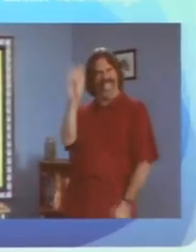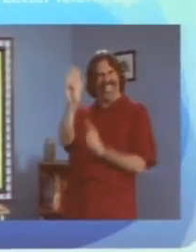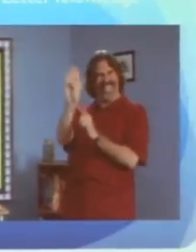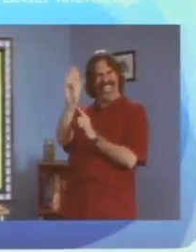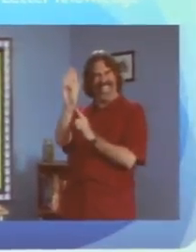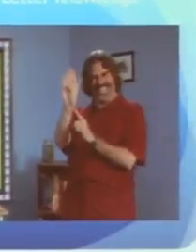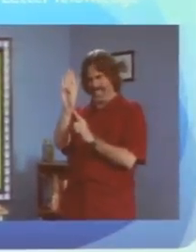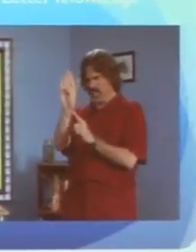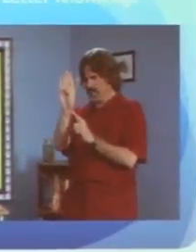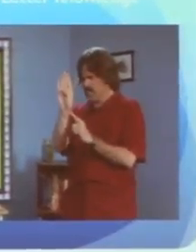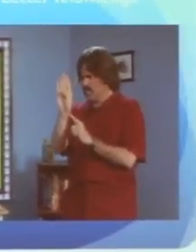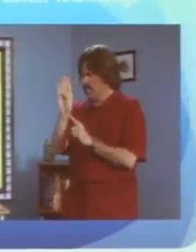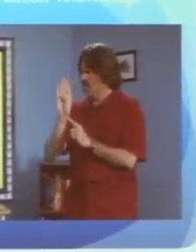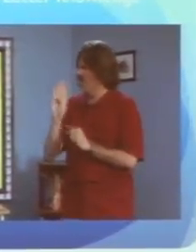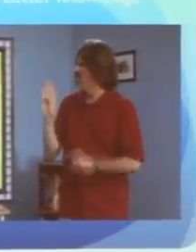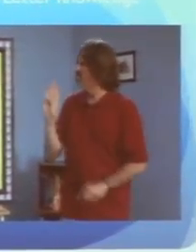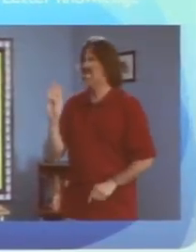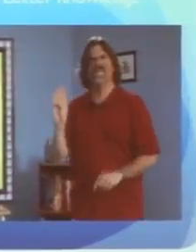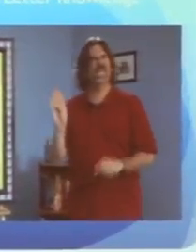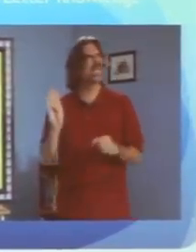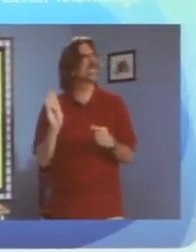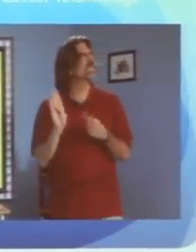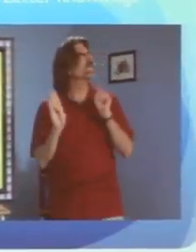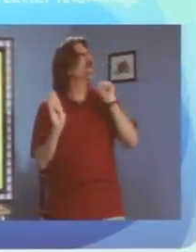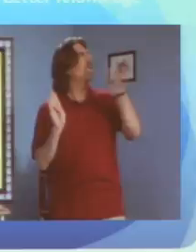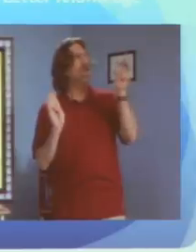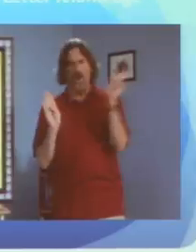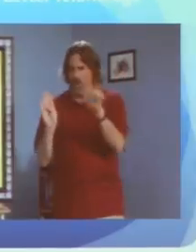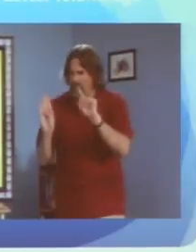Today's letter is "B." "B." Let's see.